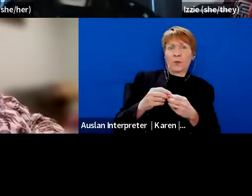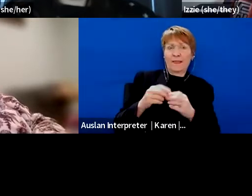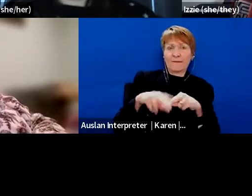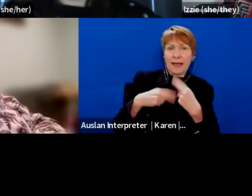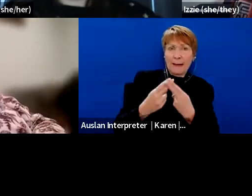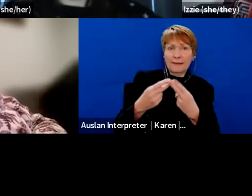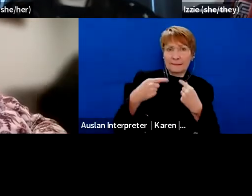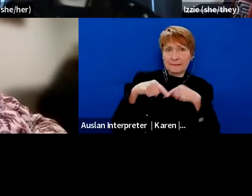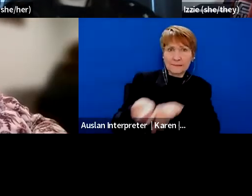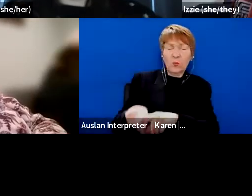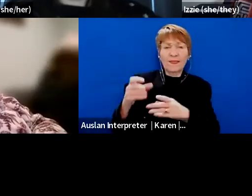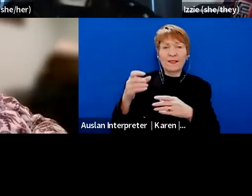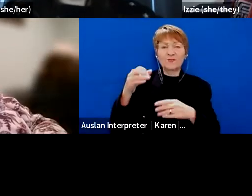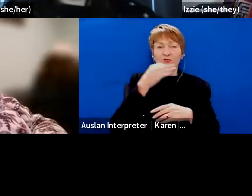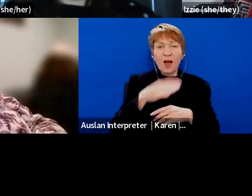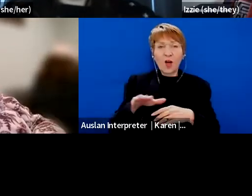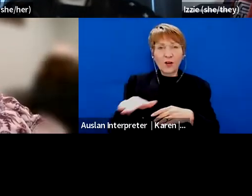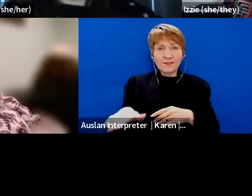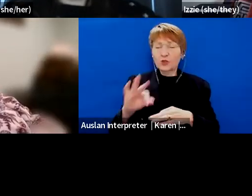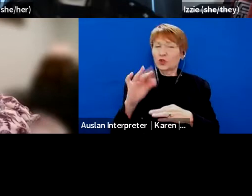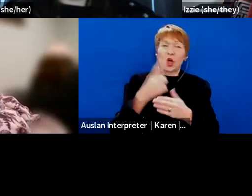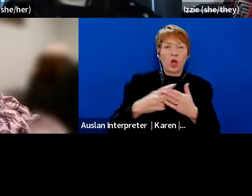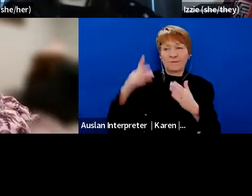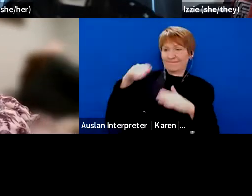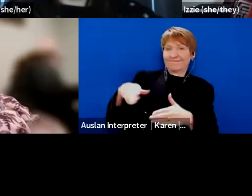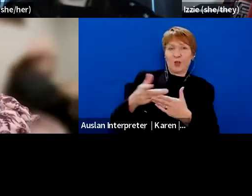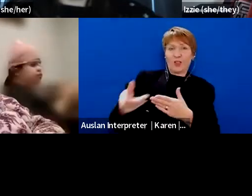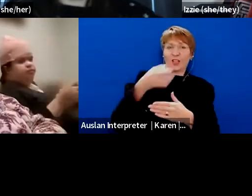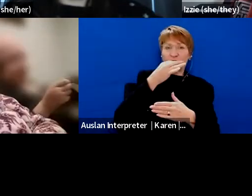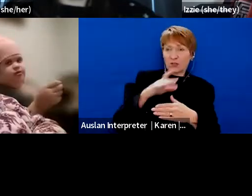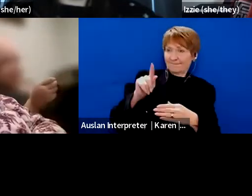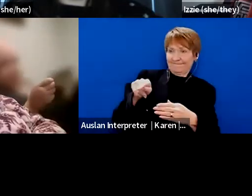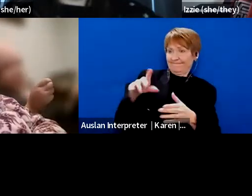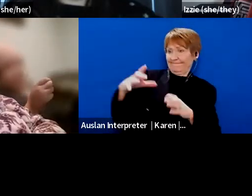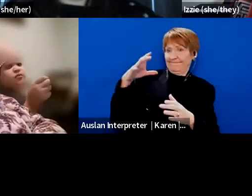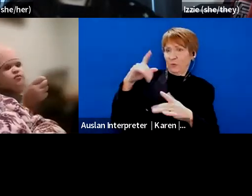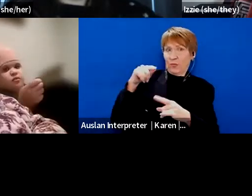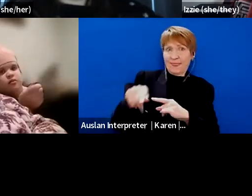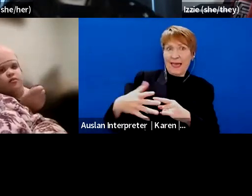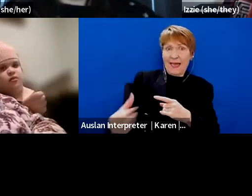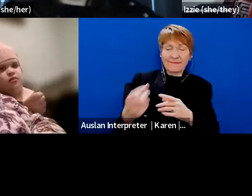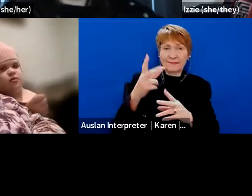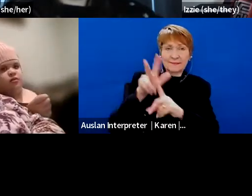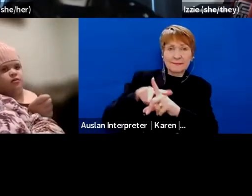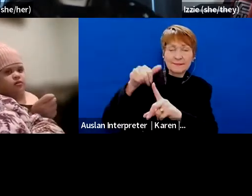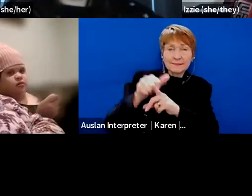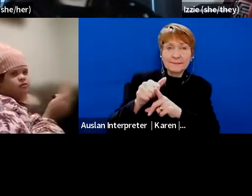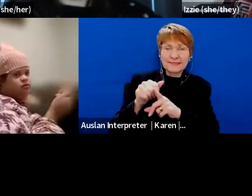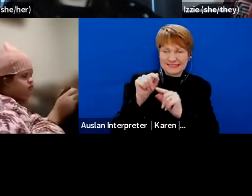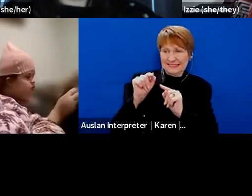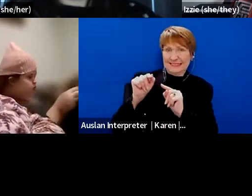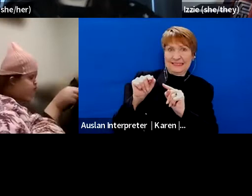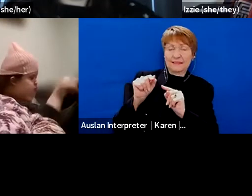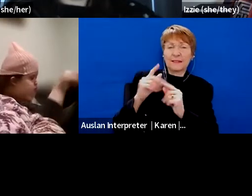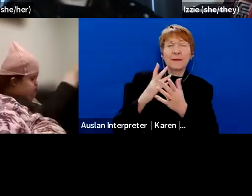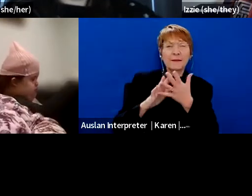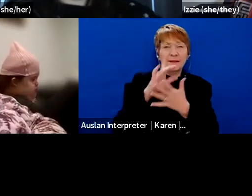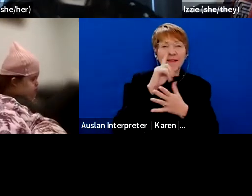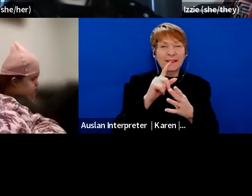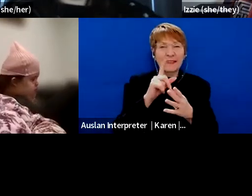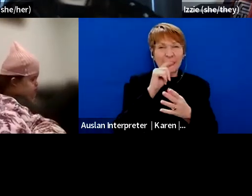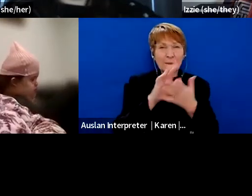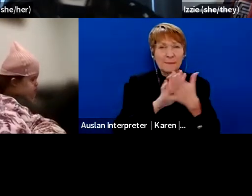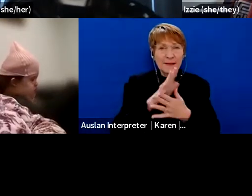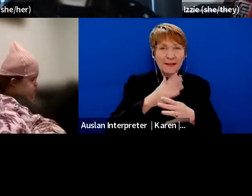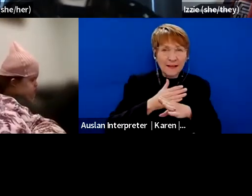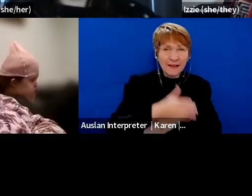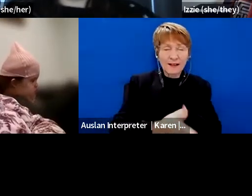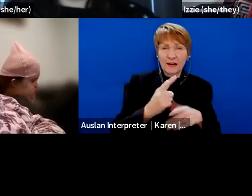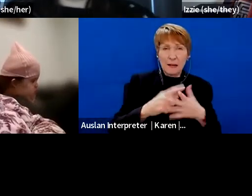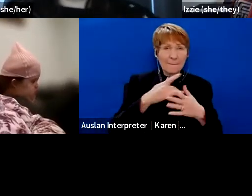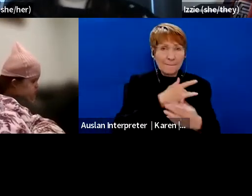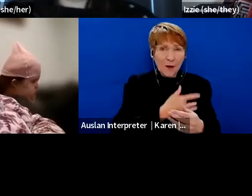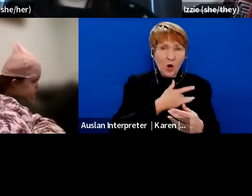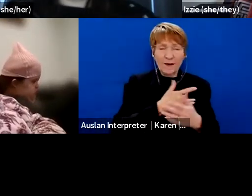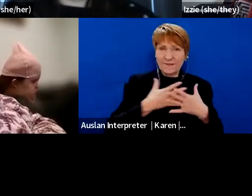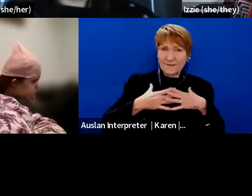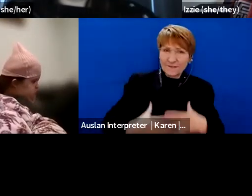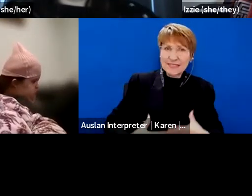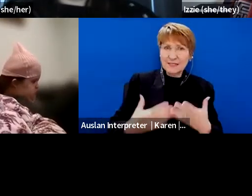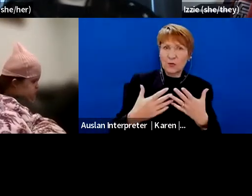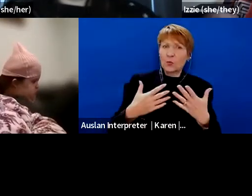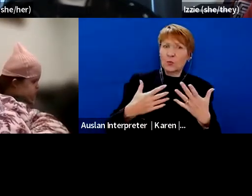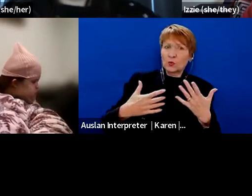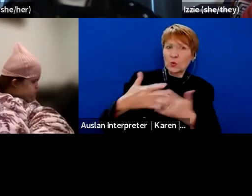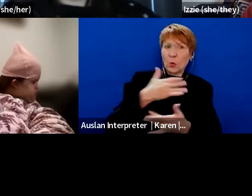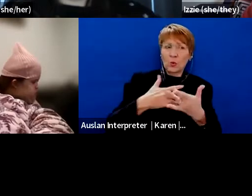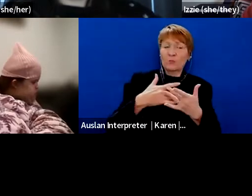And again, please avoid the risk of focusing only on your child's diagnosis, which does mean that things can be really hard work, and it can be hard work, emotionally, physically and socially but it is really worth.